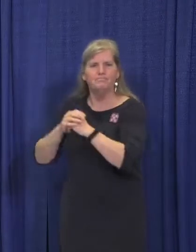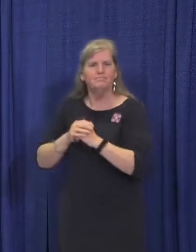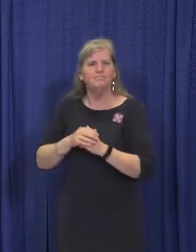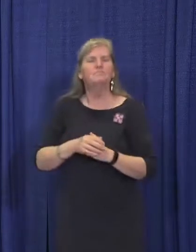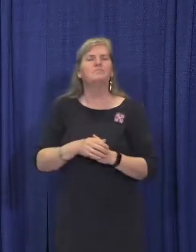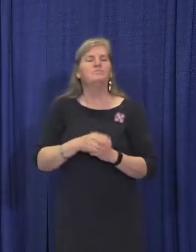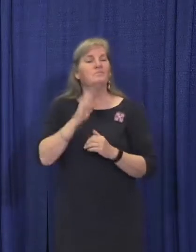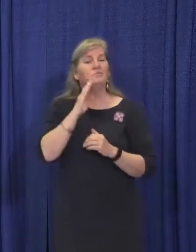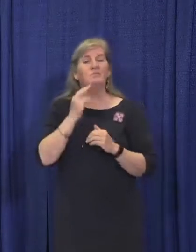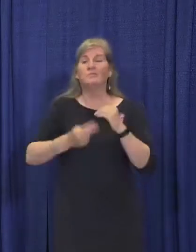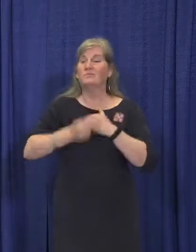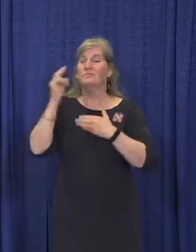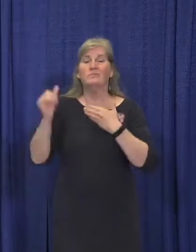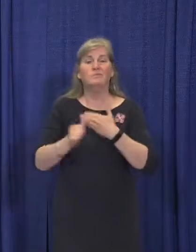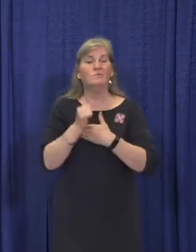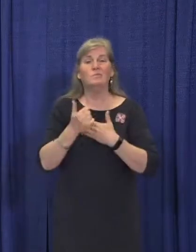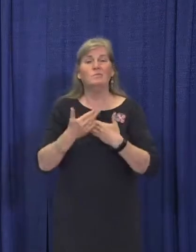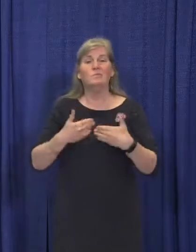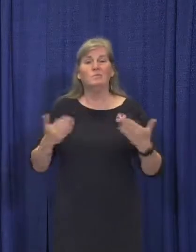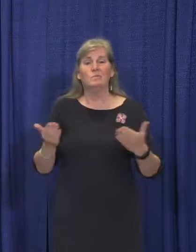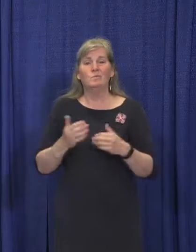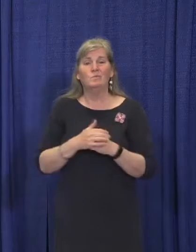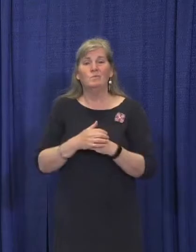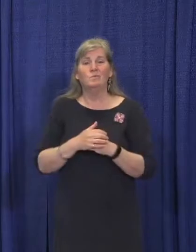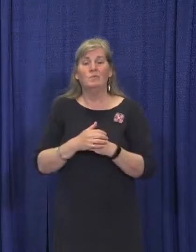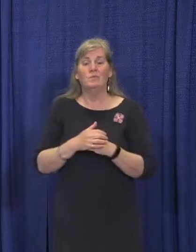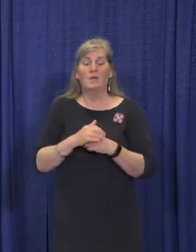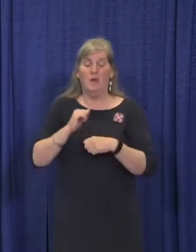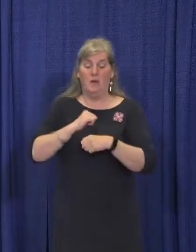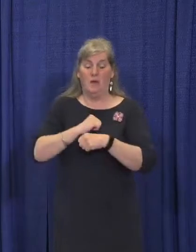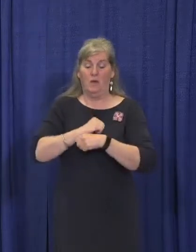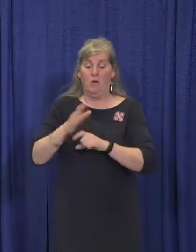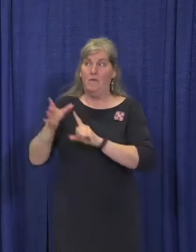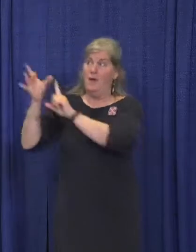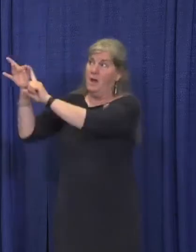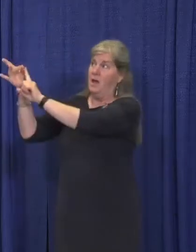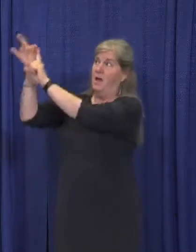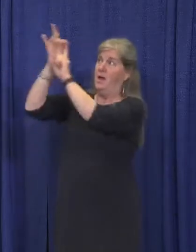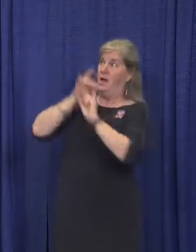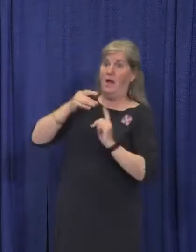The primary risk right now is not the importation of COVID-19